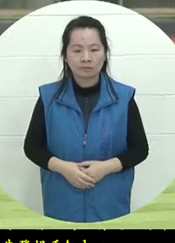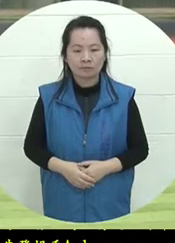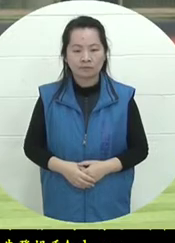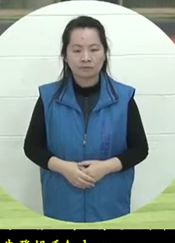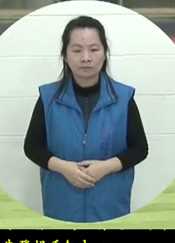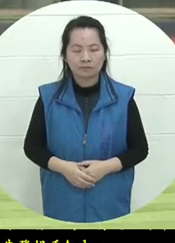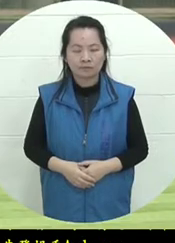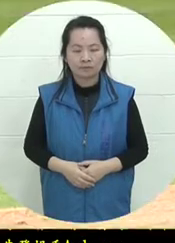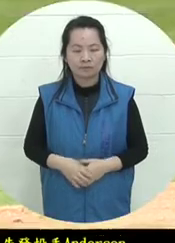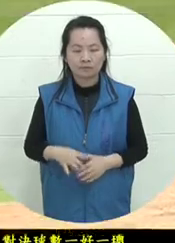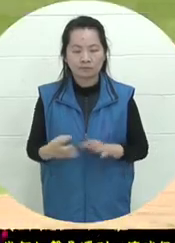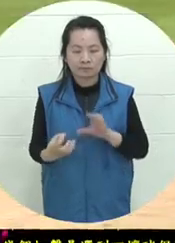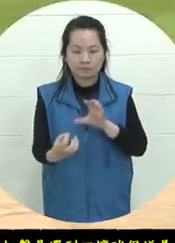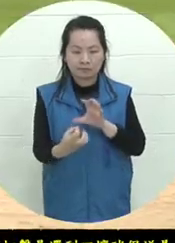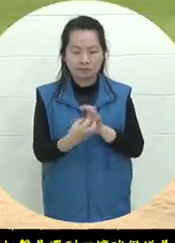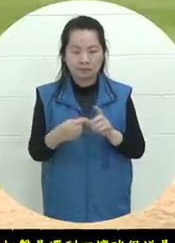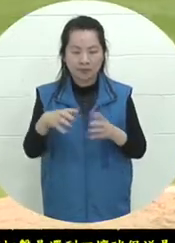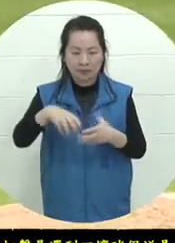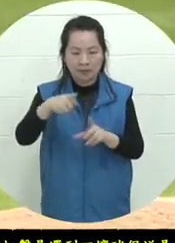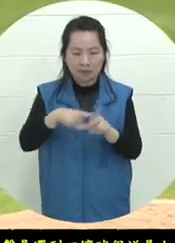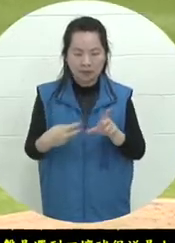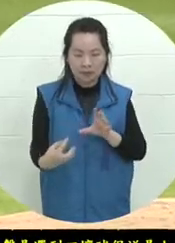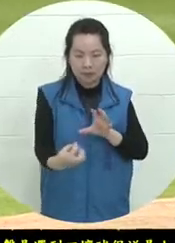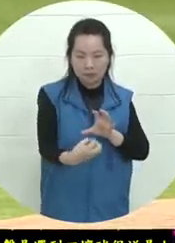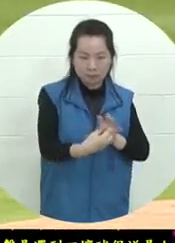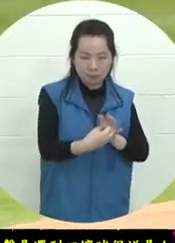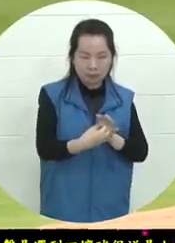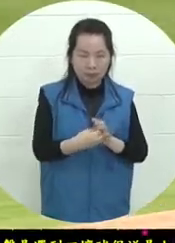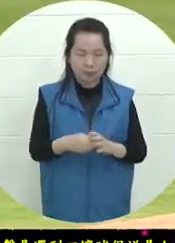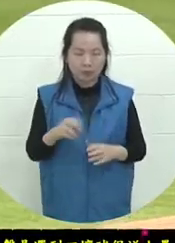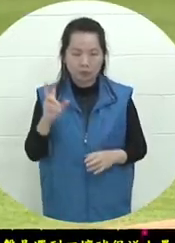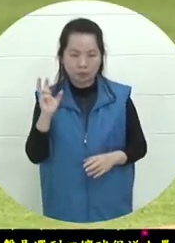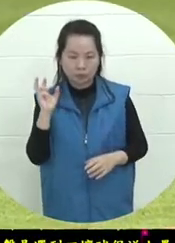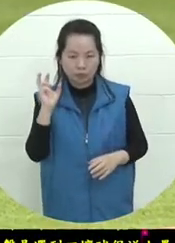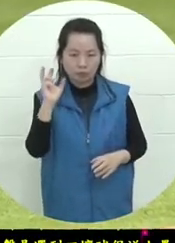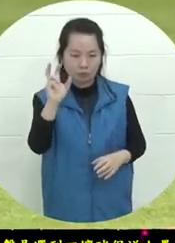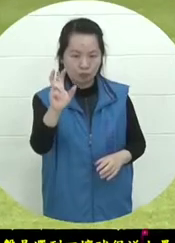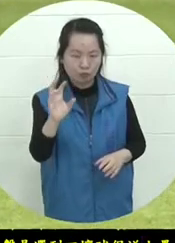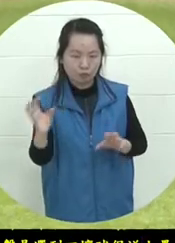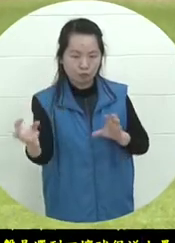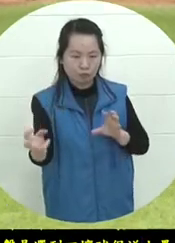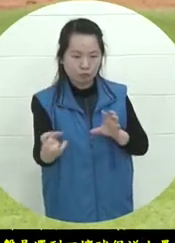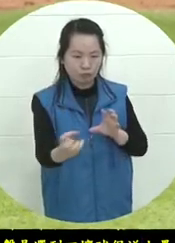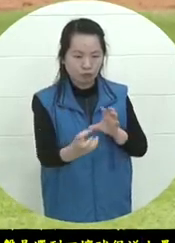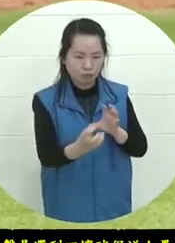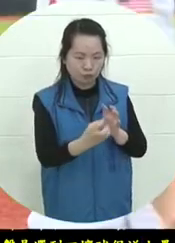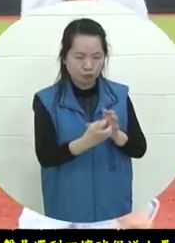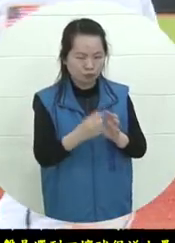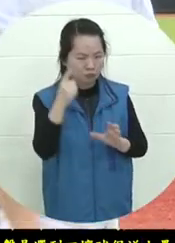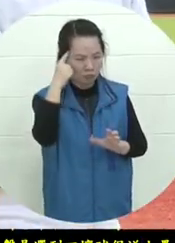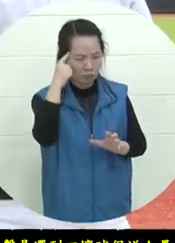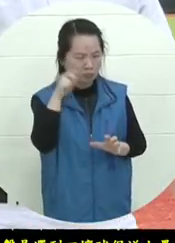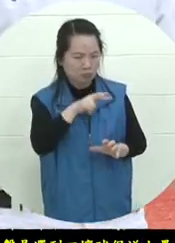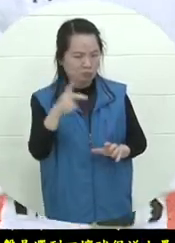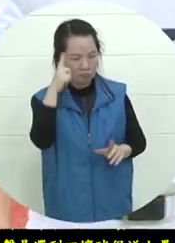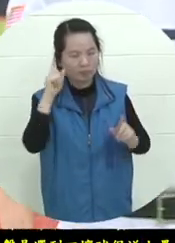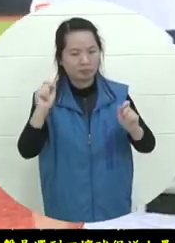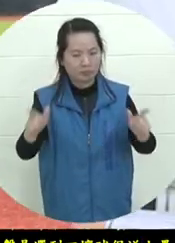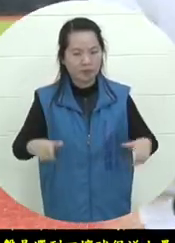step, he squatted in the inside corner , but in the end, the wrong throw seemed to be different from the position he wanted. The ball was obviously